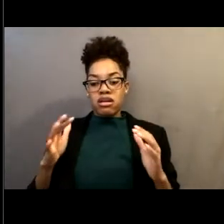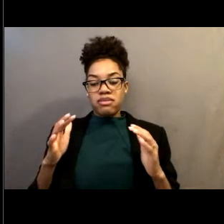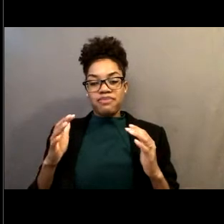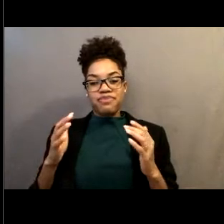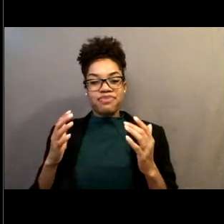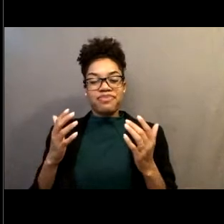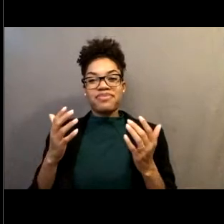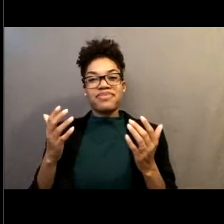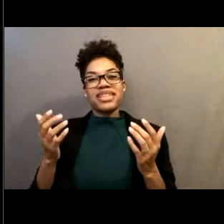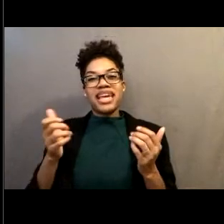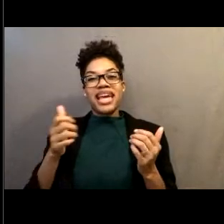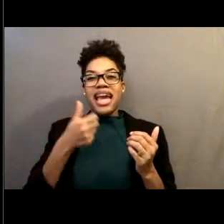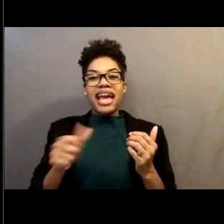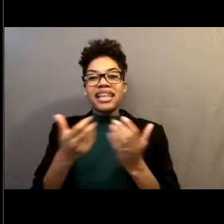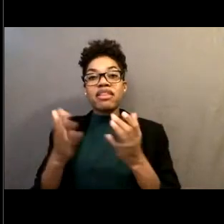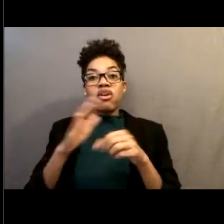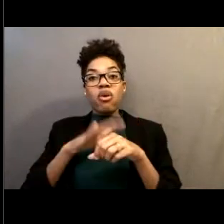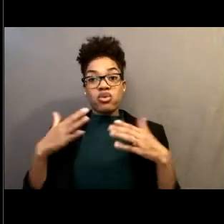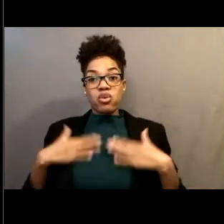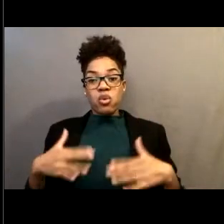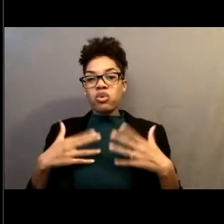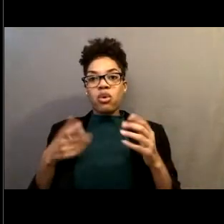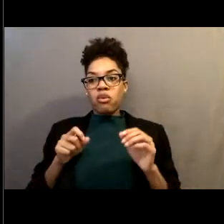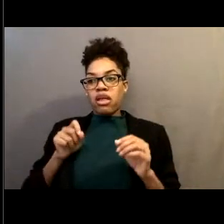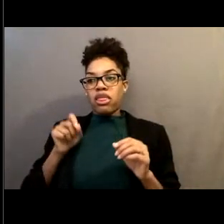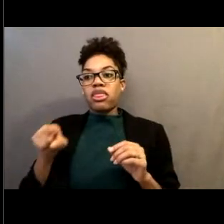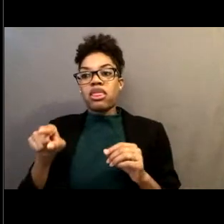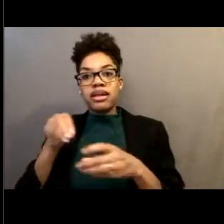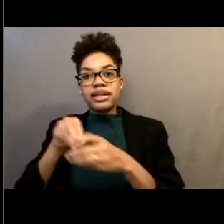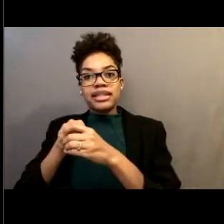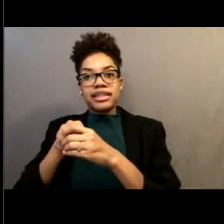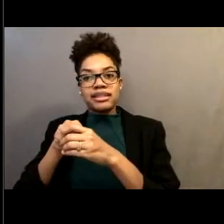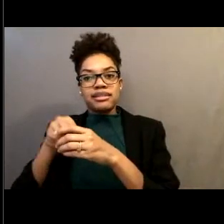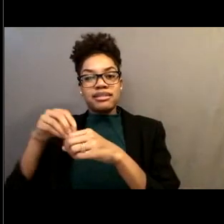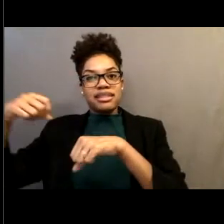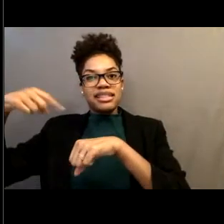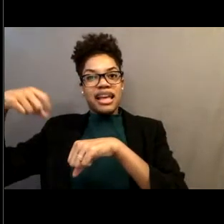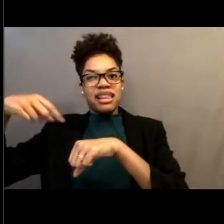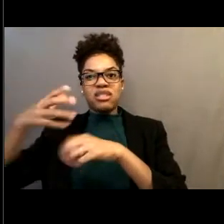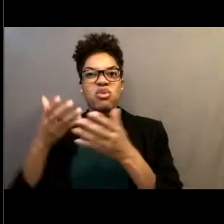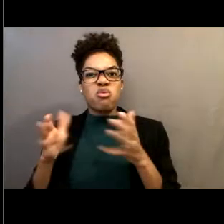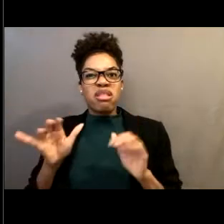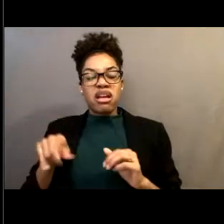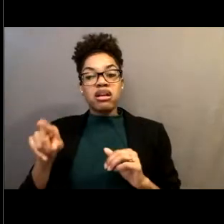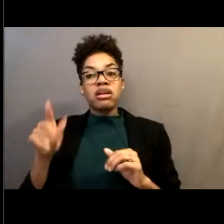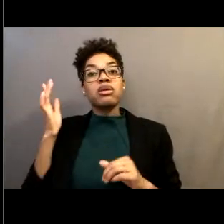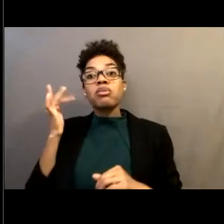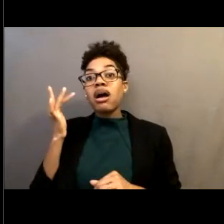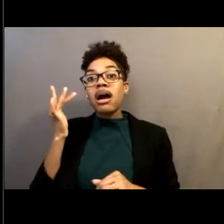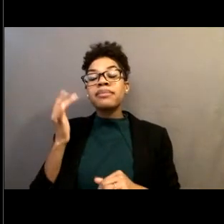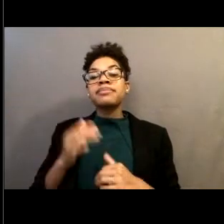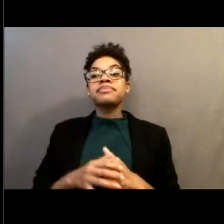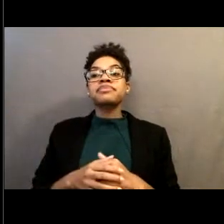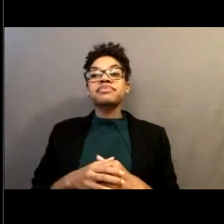any type of particle falling off the satellite. Now you might ask why. Well we have these really incredible basically cameras